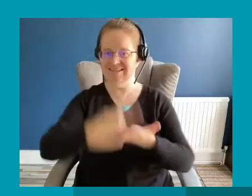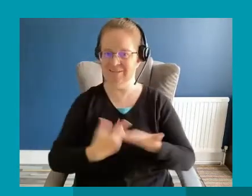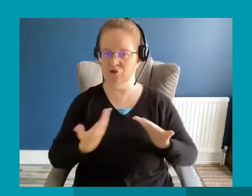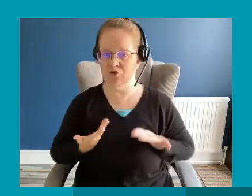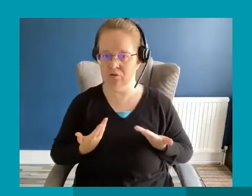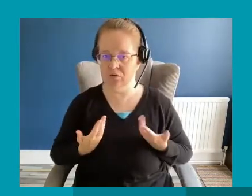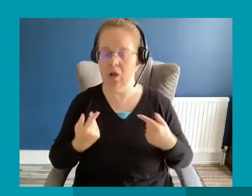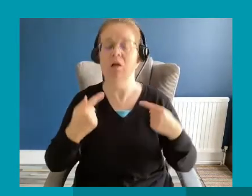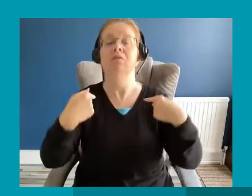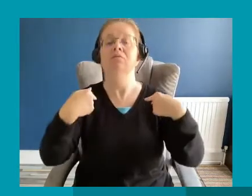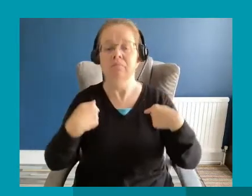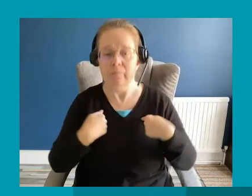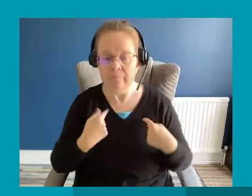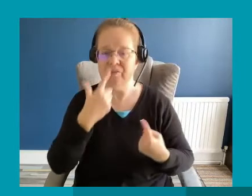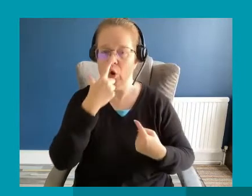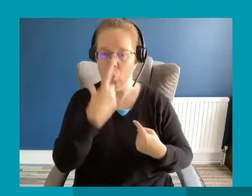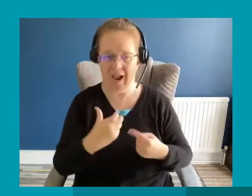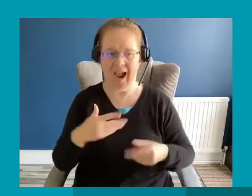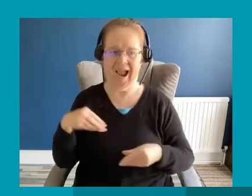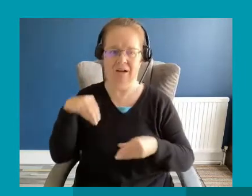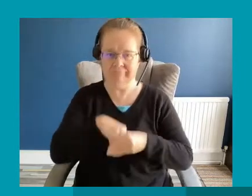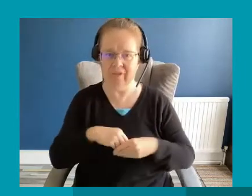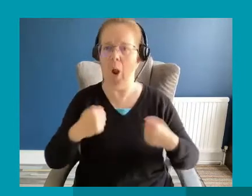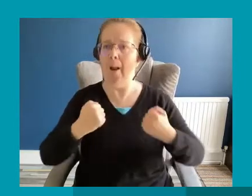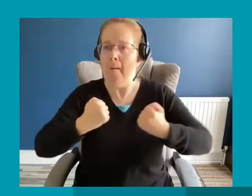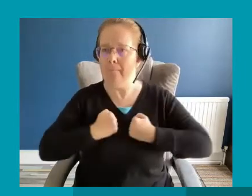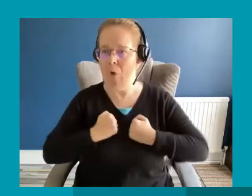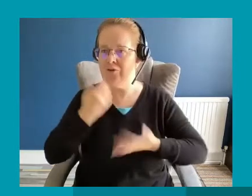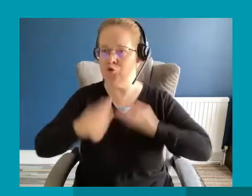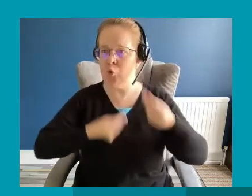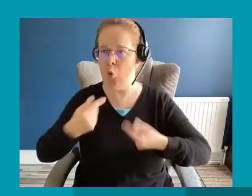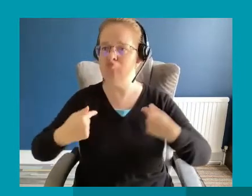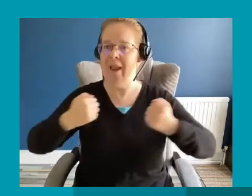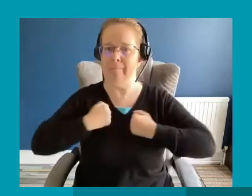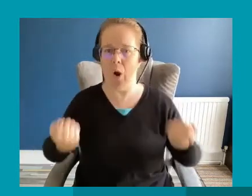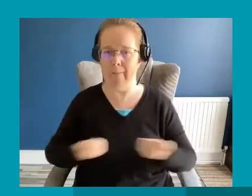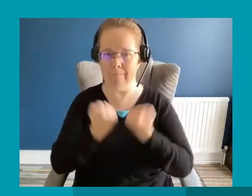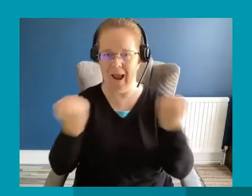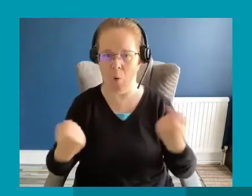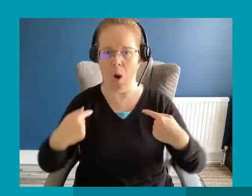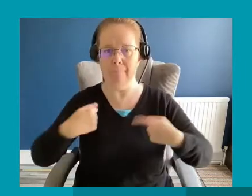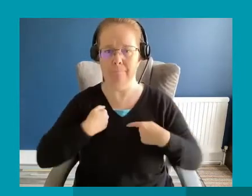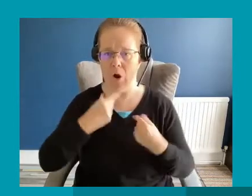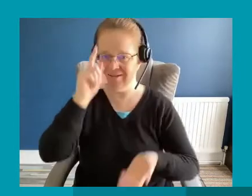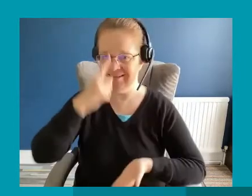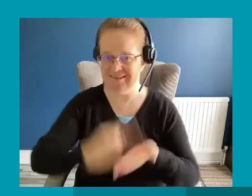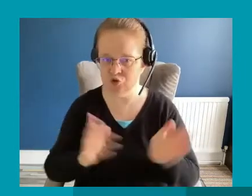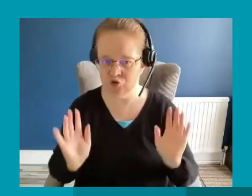take control off your own story and situation and in a way to be right. We've kind of got to do it.